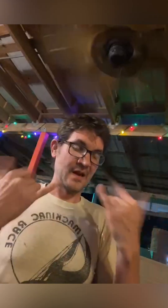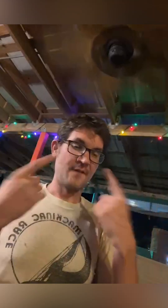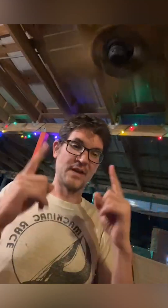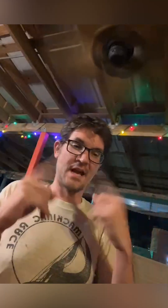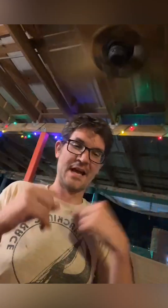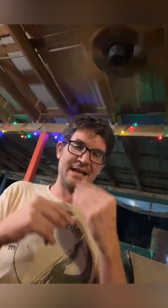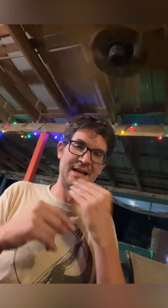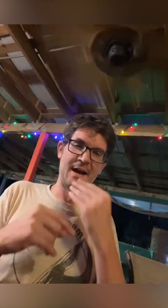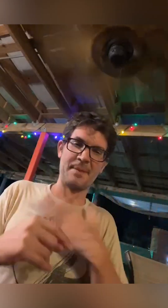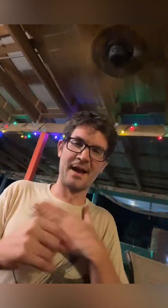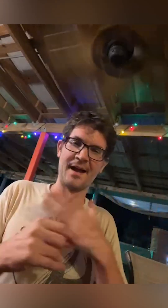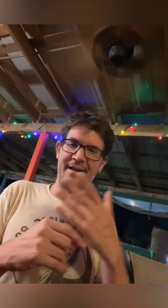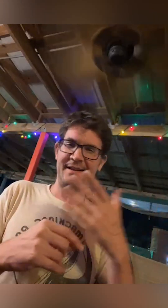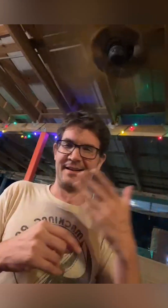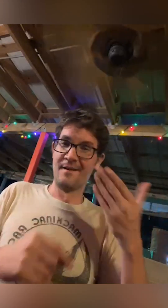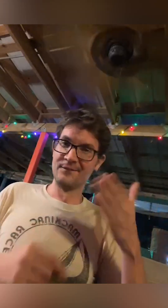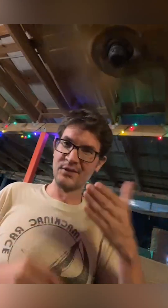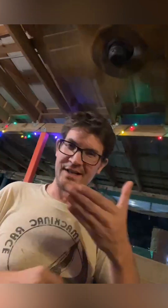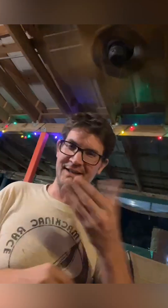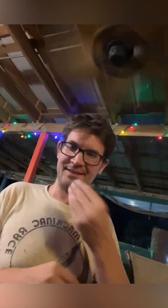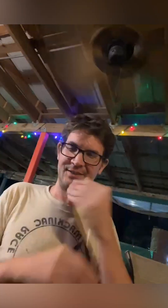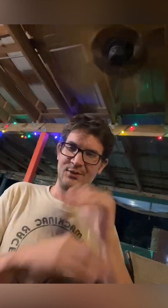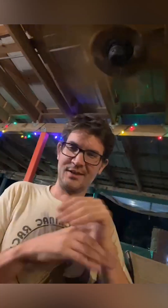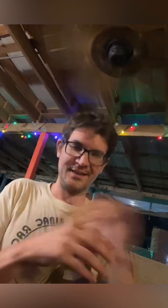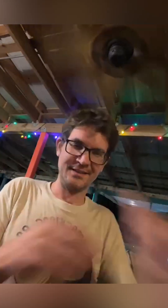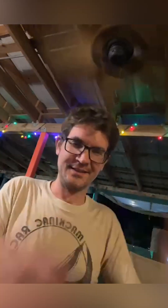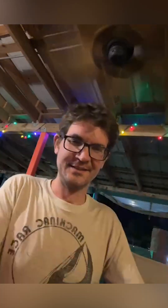I finally got some fresh fish for dinner tonight.